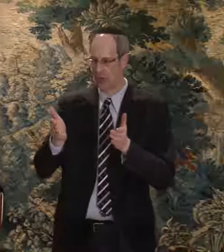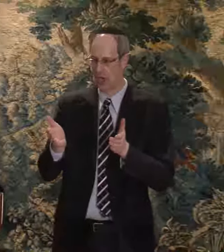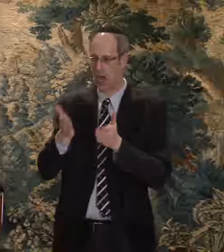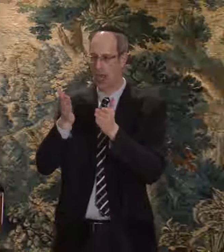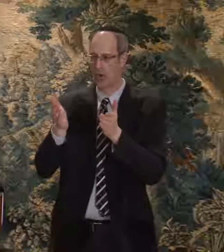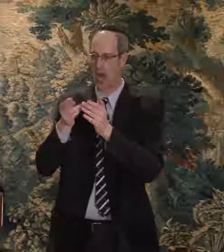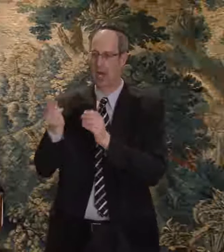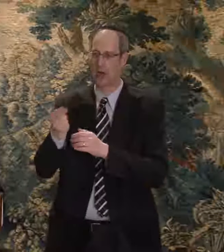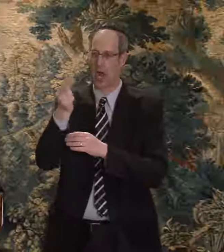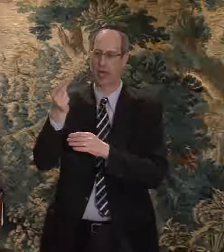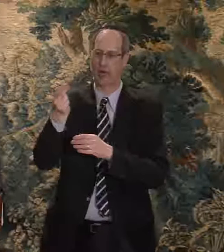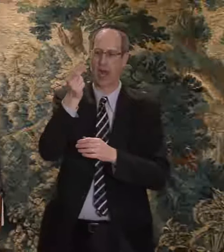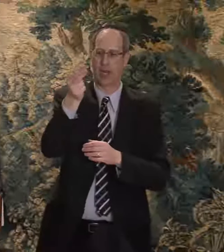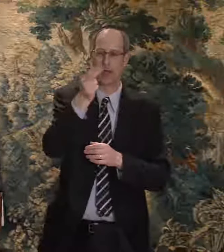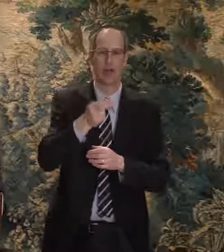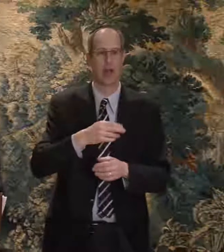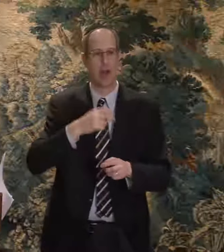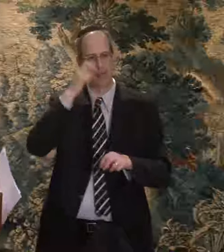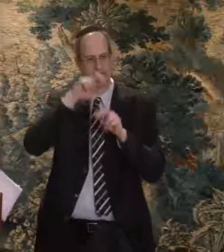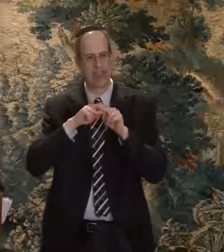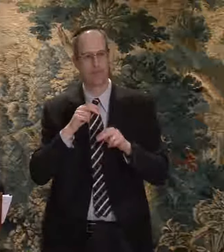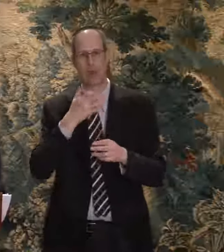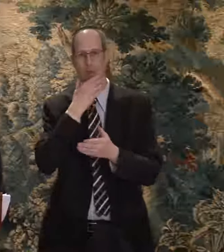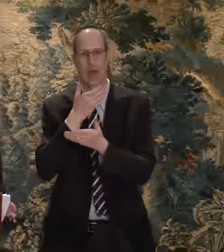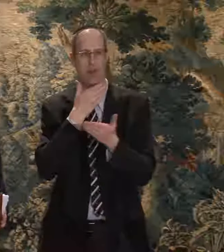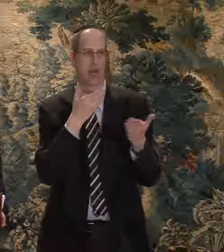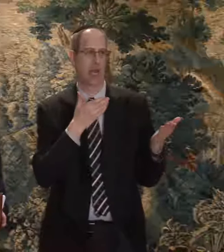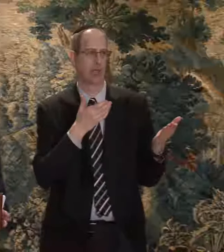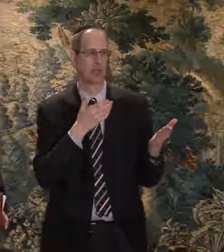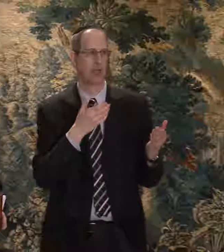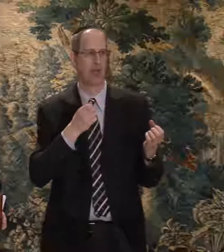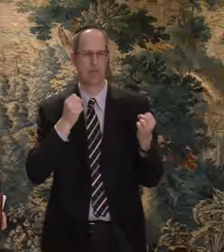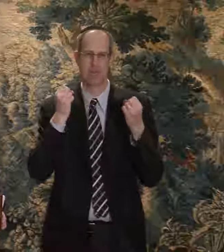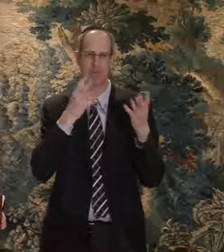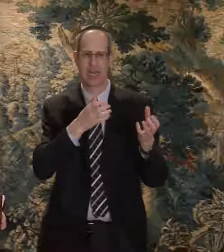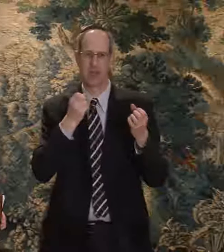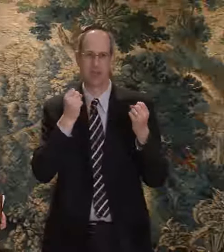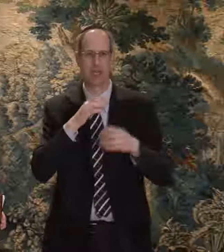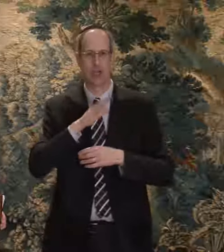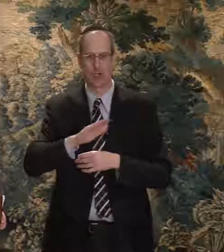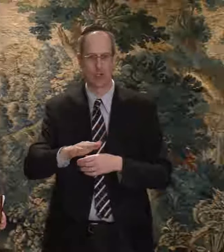believe me rabbi shai there are hundreds of children that could come to nefesh